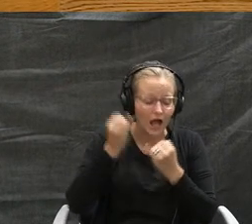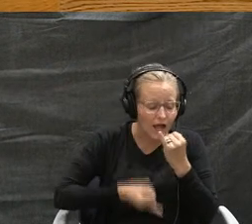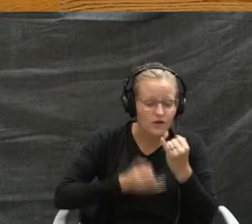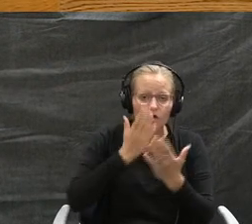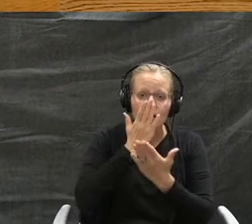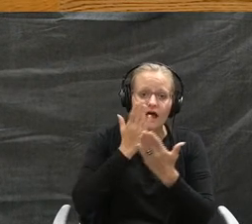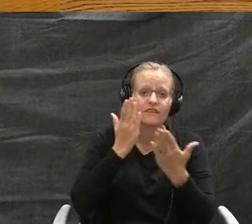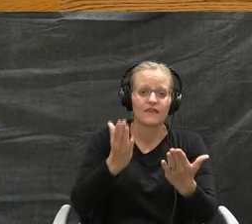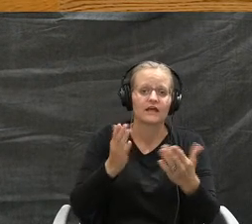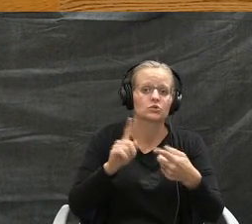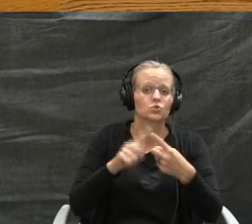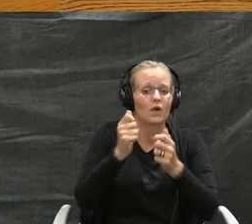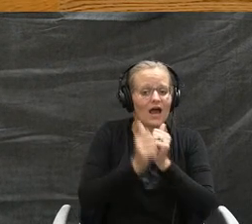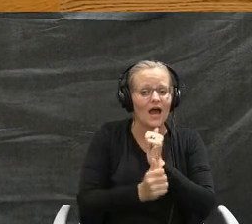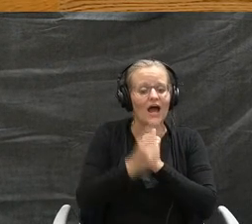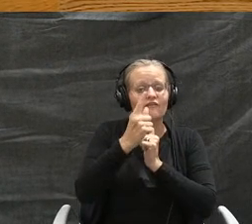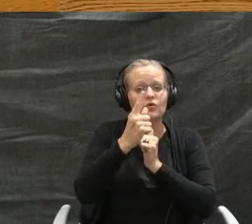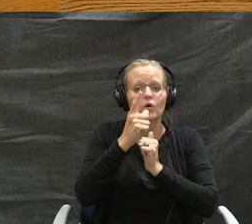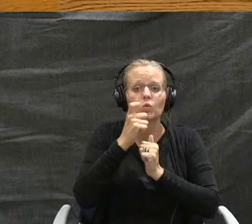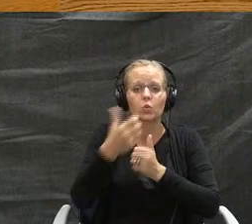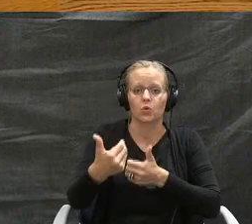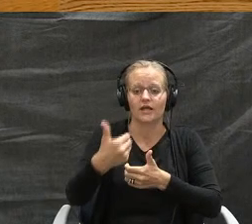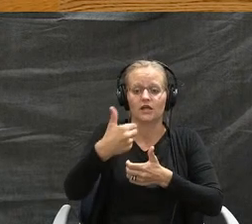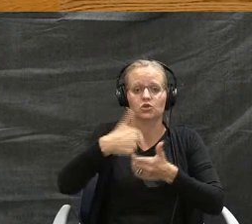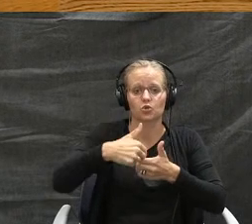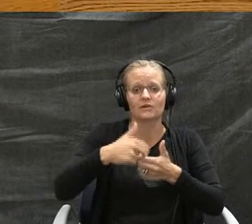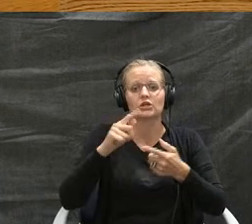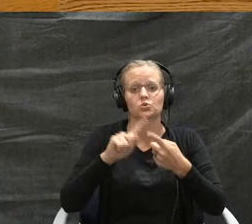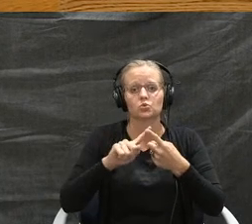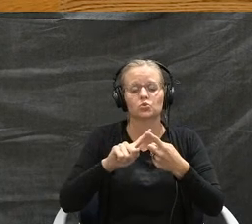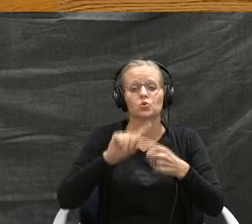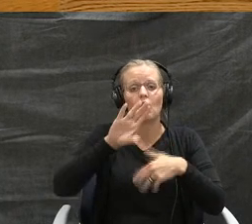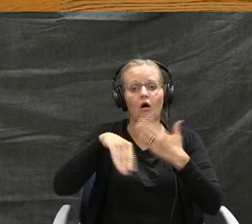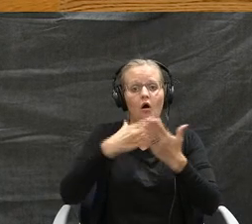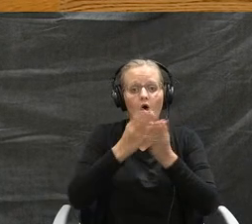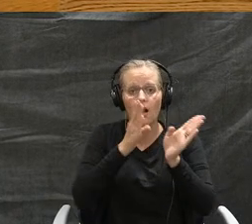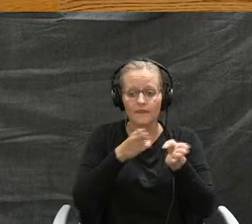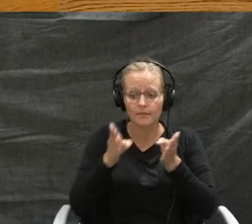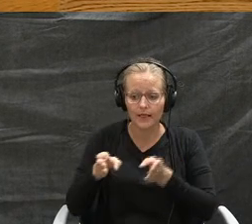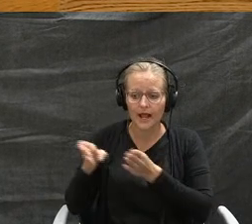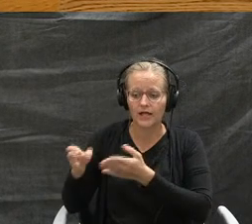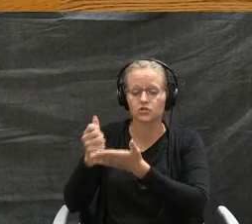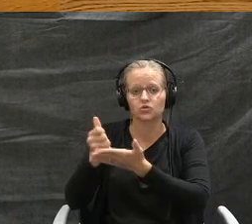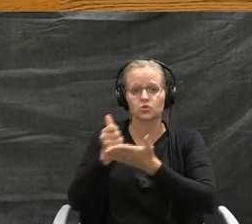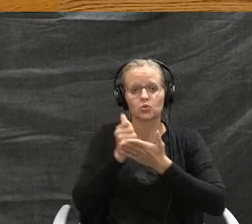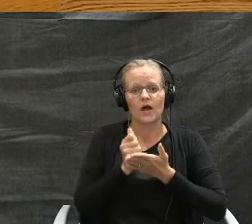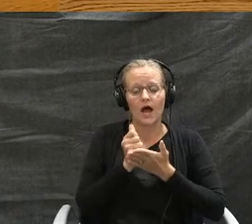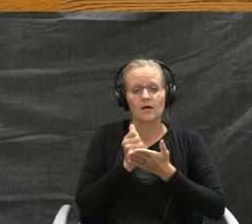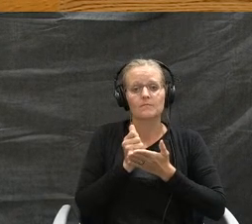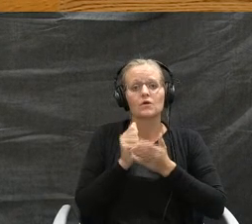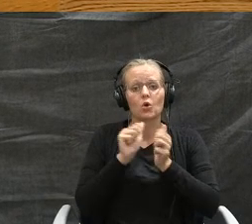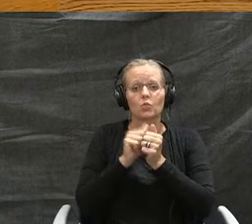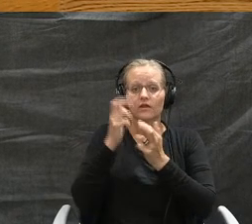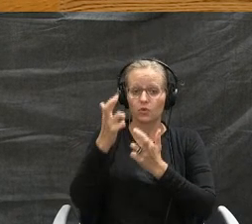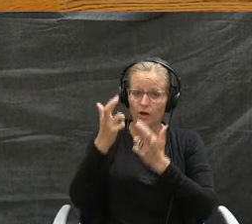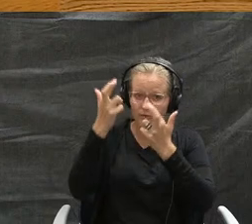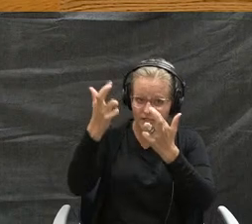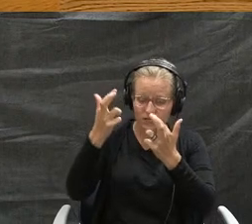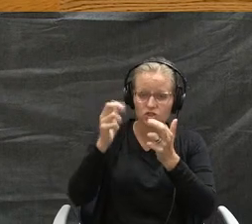contributed to all of the plans to help put forth the recommendation. The administration working with doctor Peterson to put together.